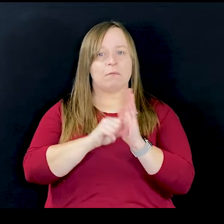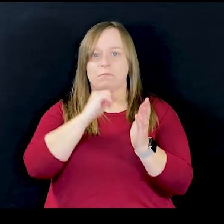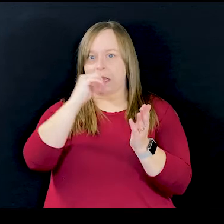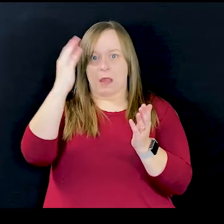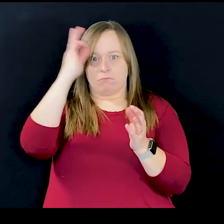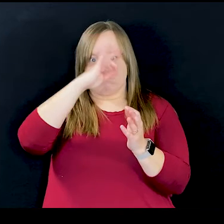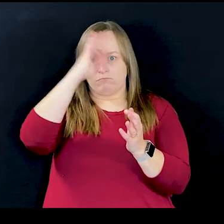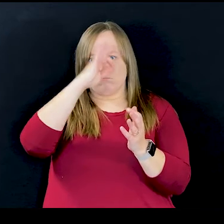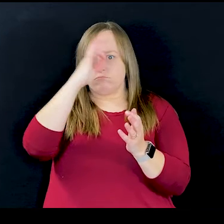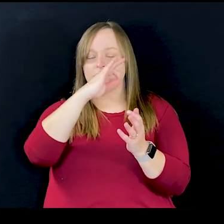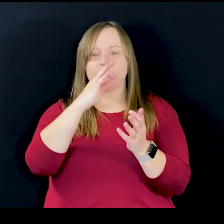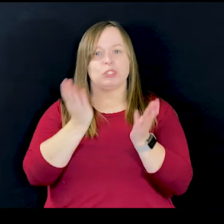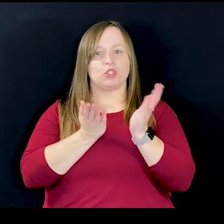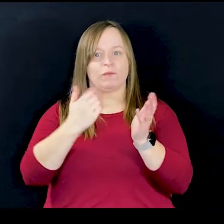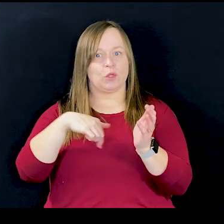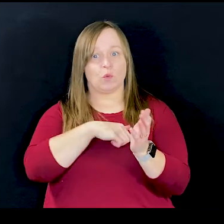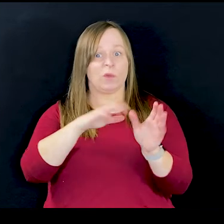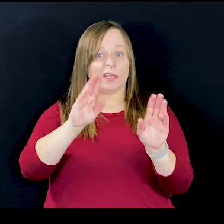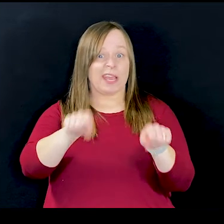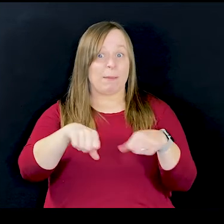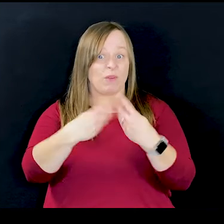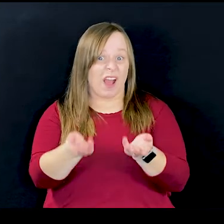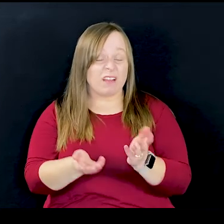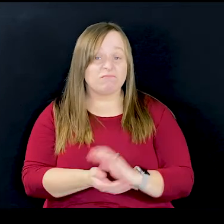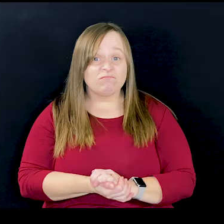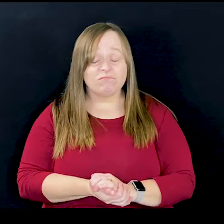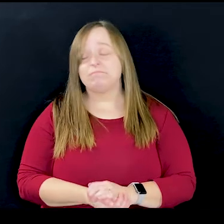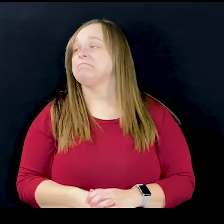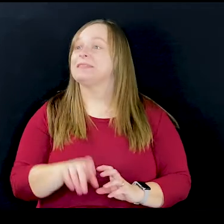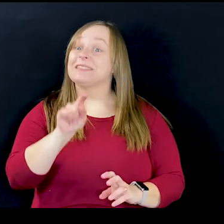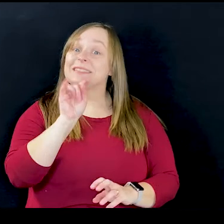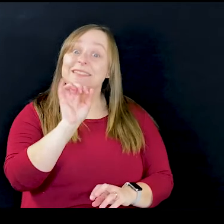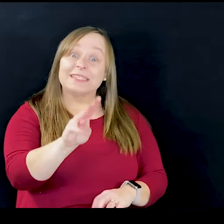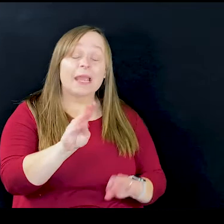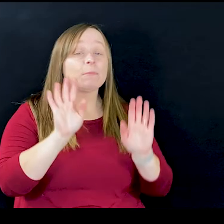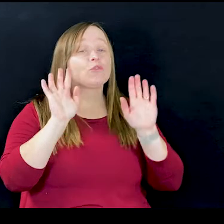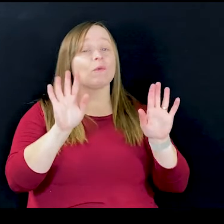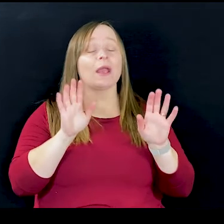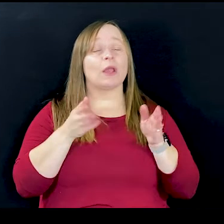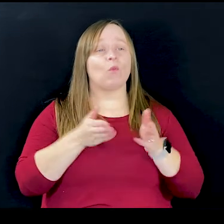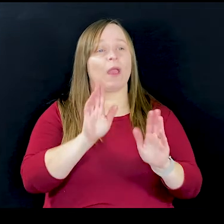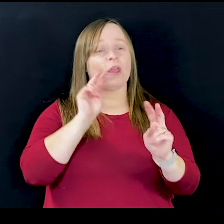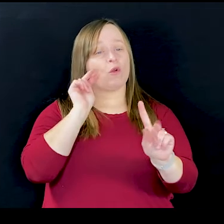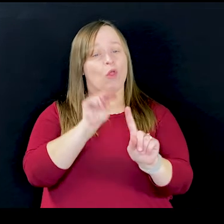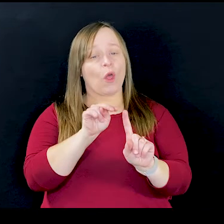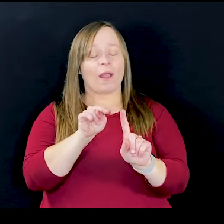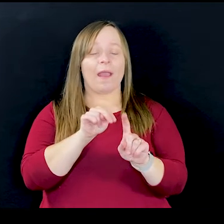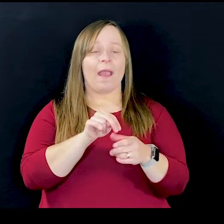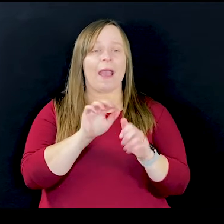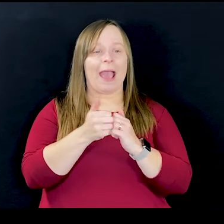are not aware of the services that DRNY can provide. And that's a great way to look at how